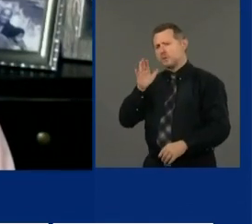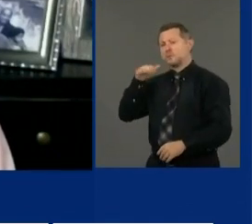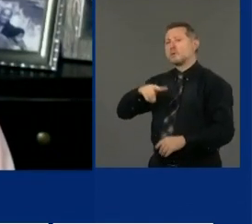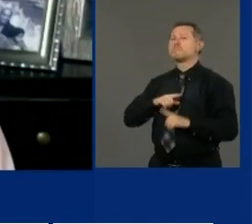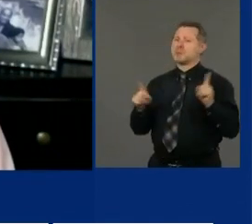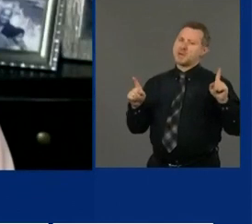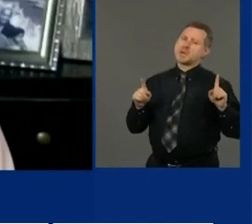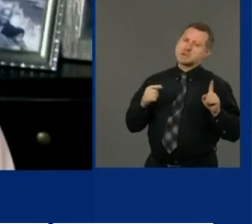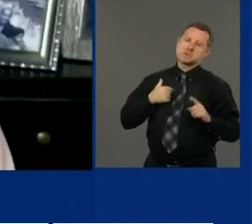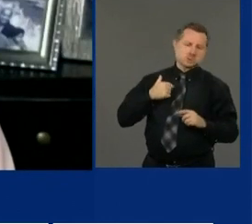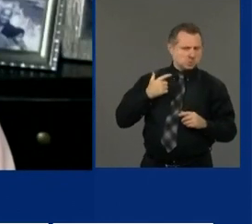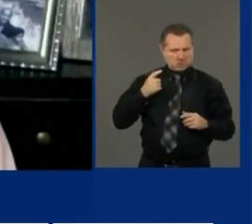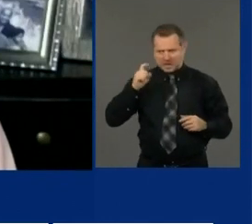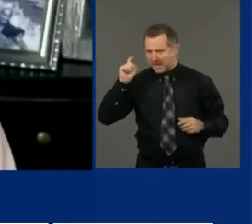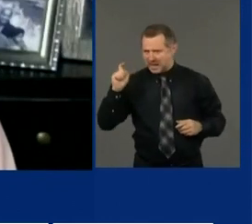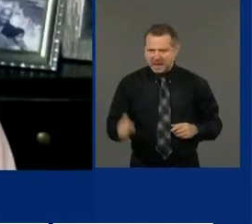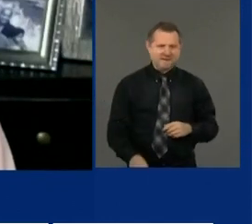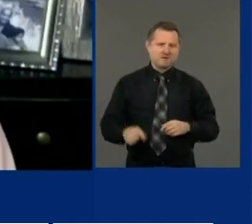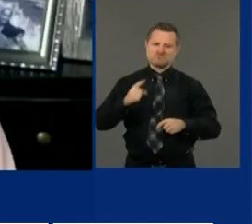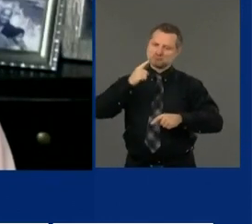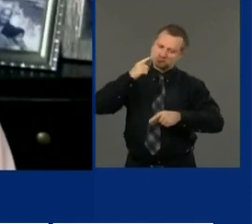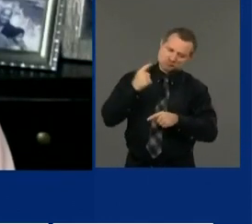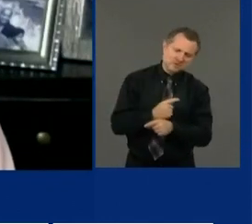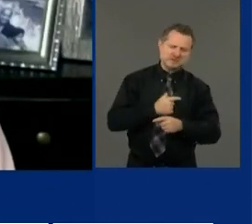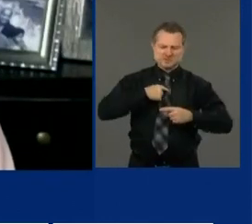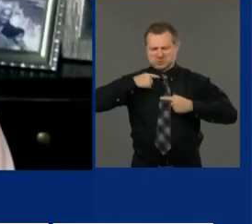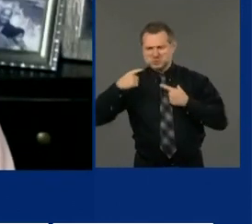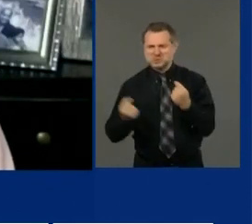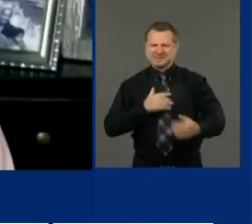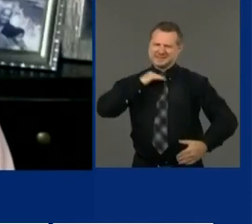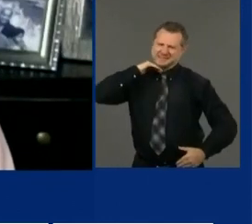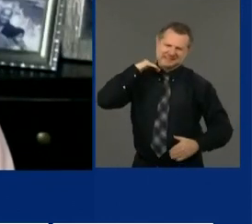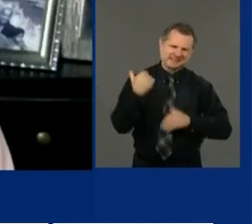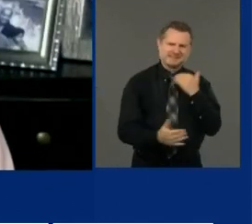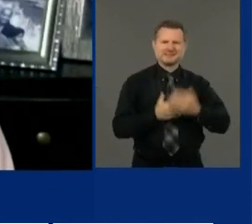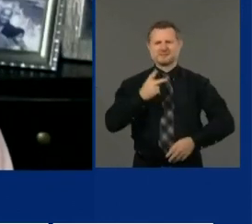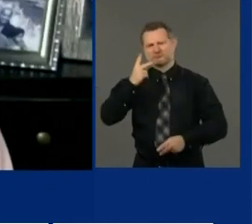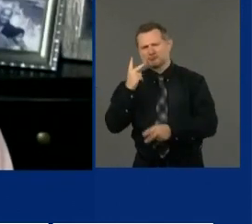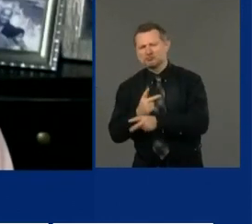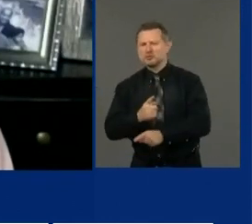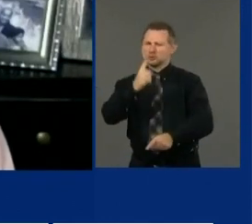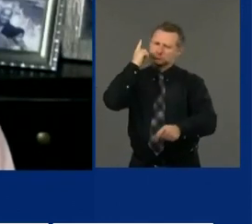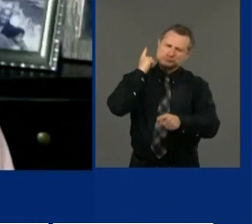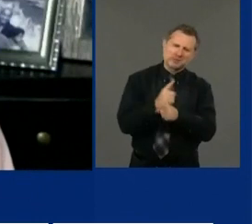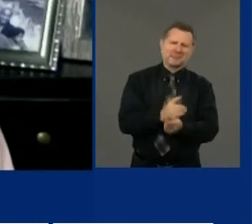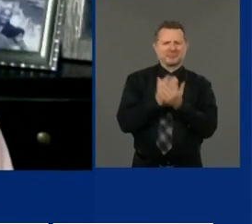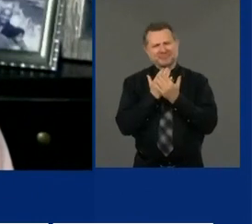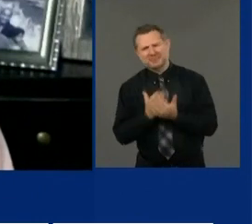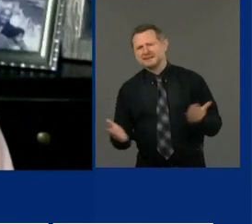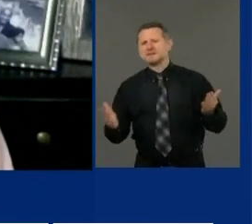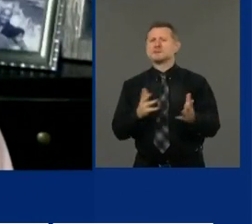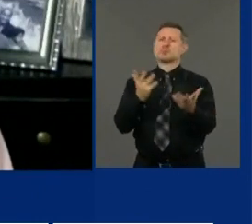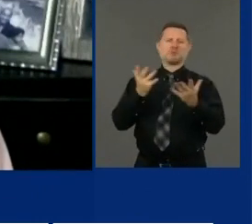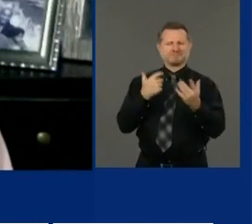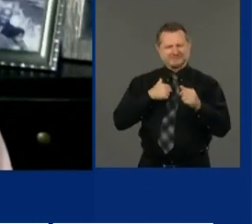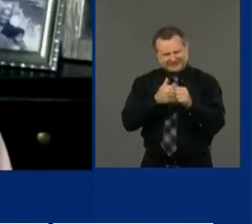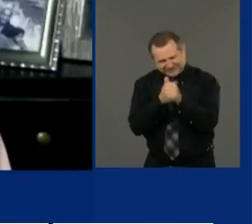GET TO THE OTHER SIDE, I KNOW WE WILL GET TO THE OTHER SAID. IT WILL TAKE US TAKING